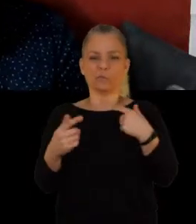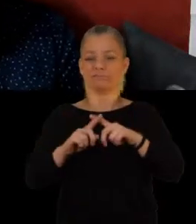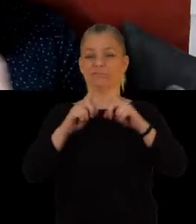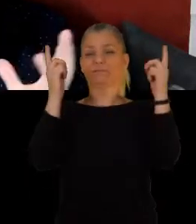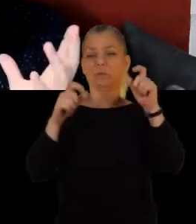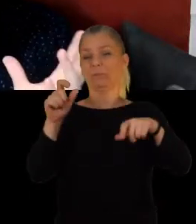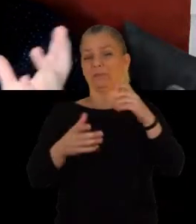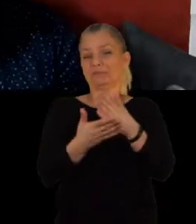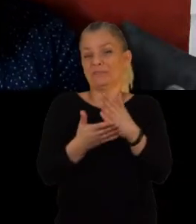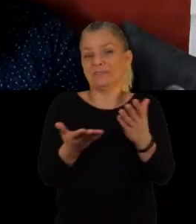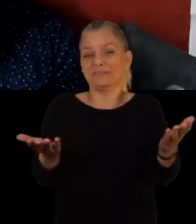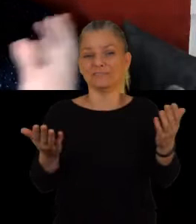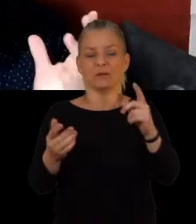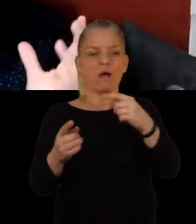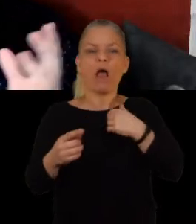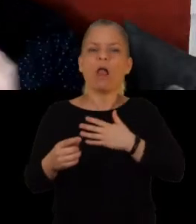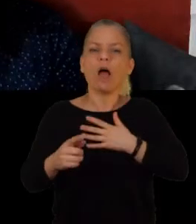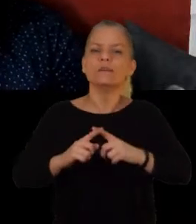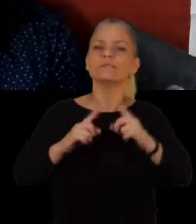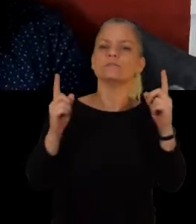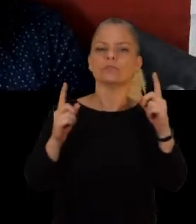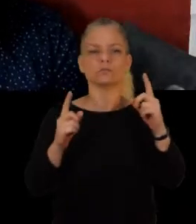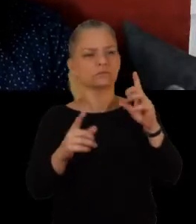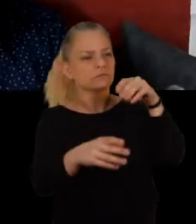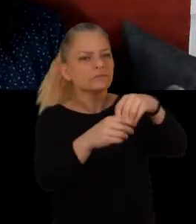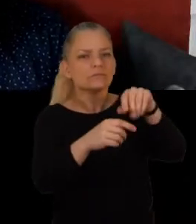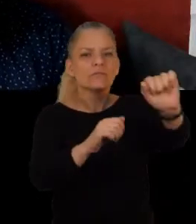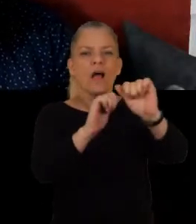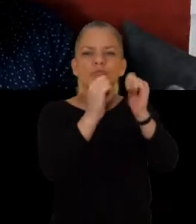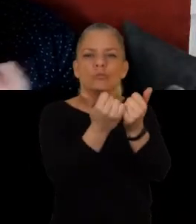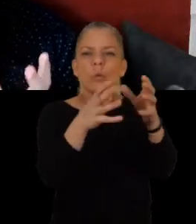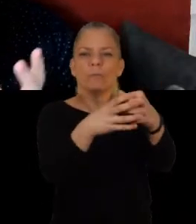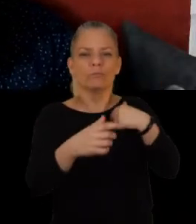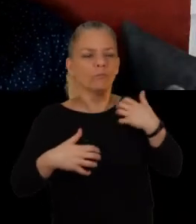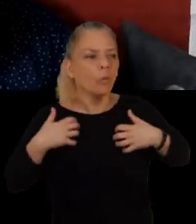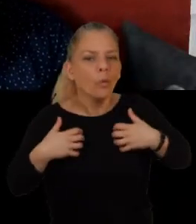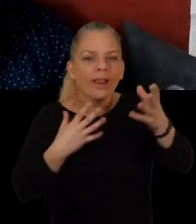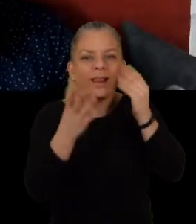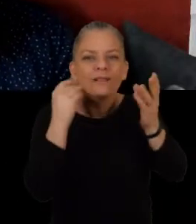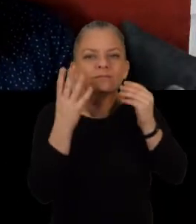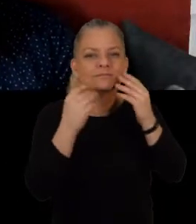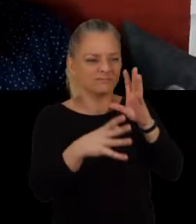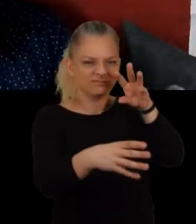the weirdos are like the different people and i like i like being different to other people in